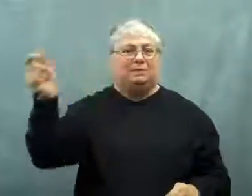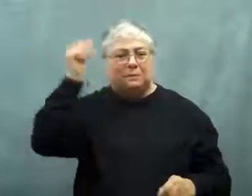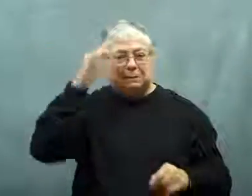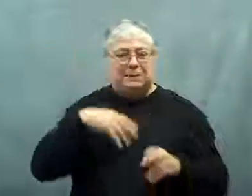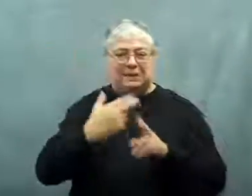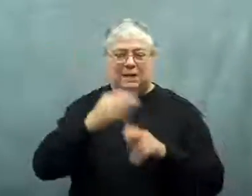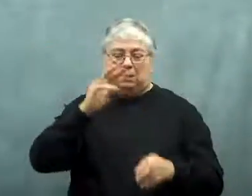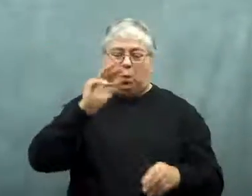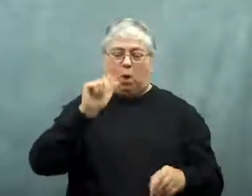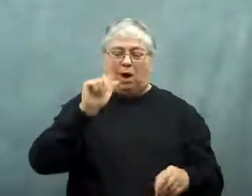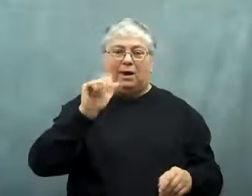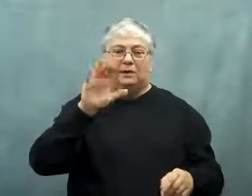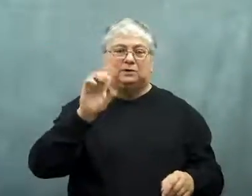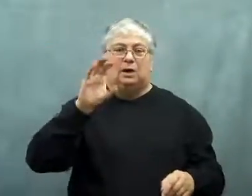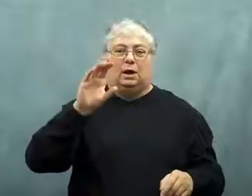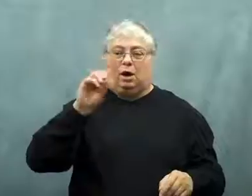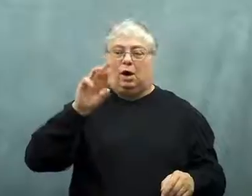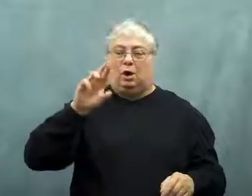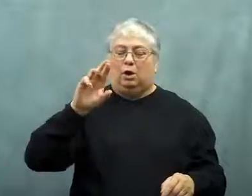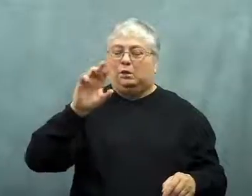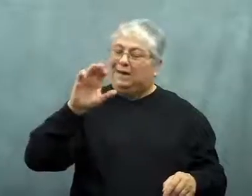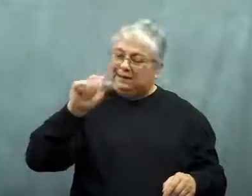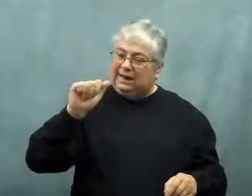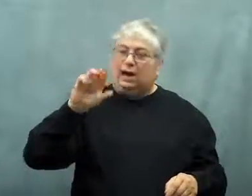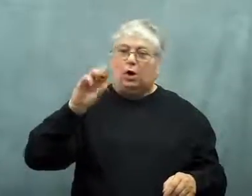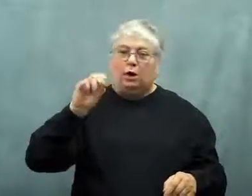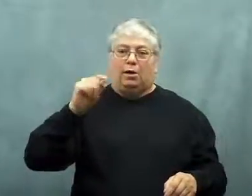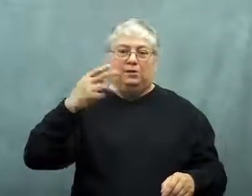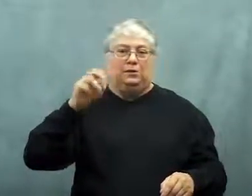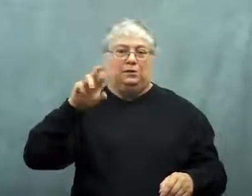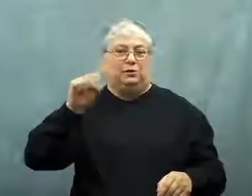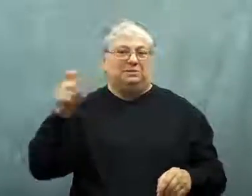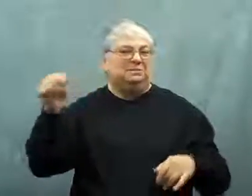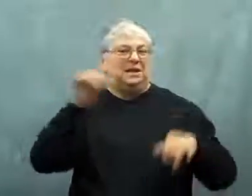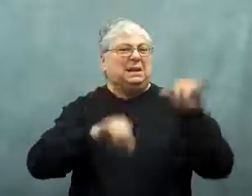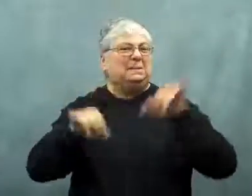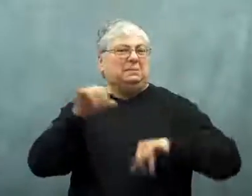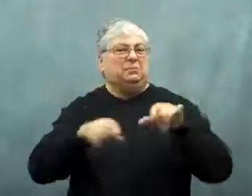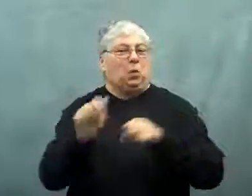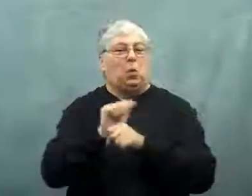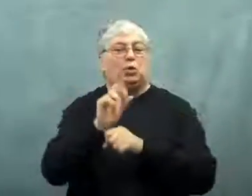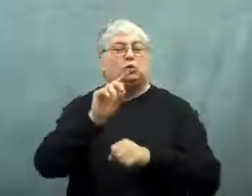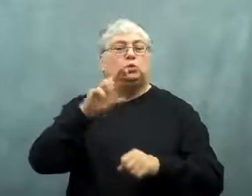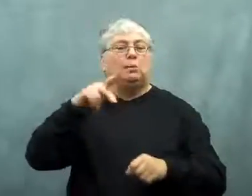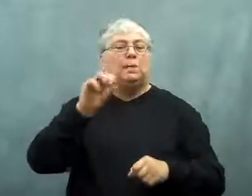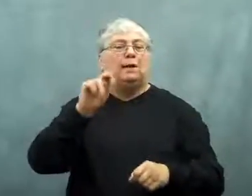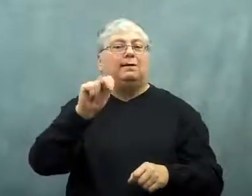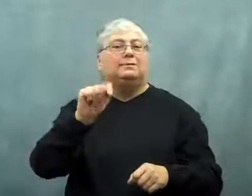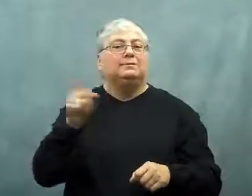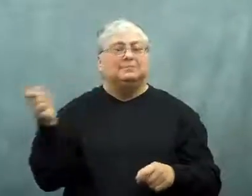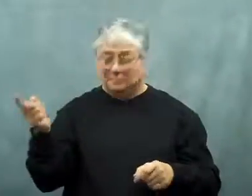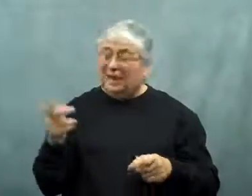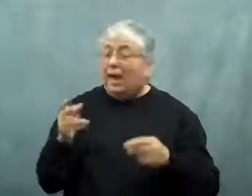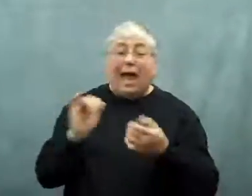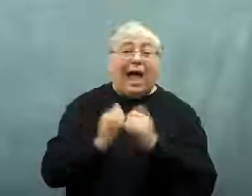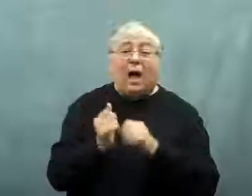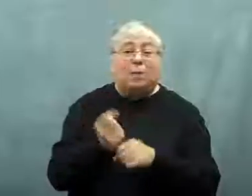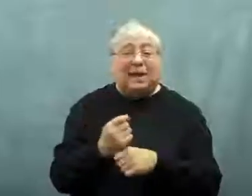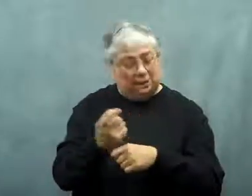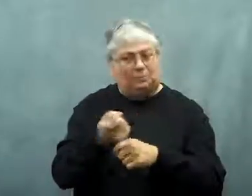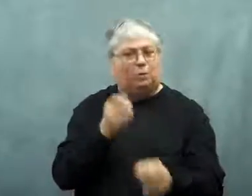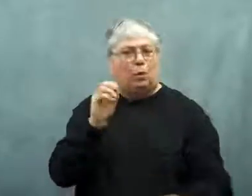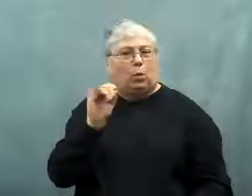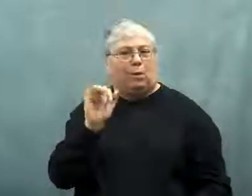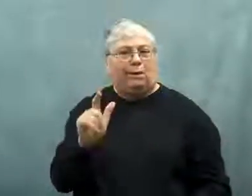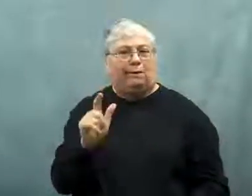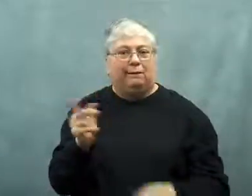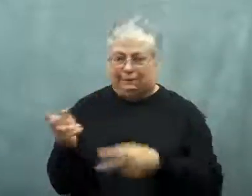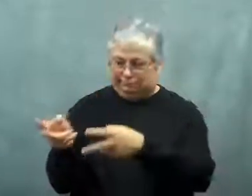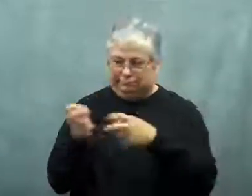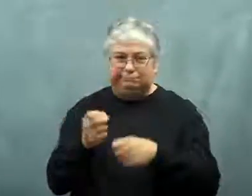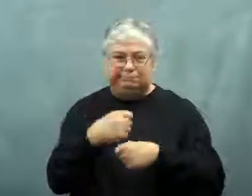by Wallace Carothers, a chemist at DuPont.